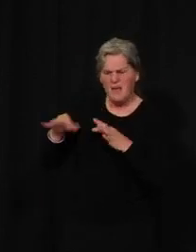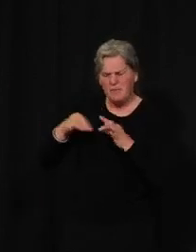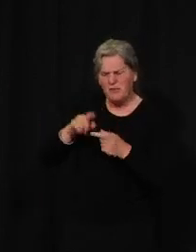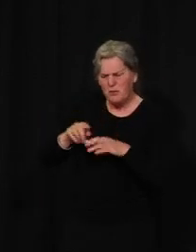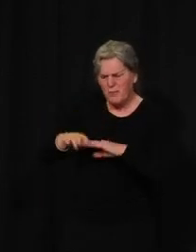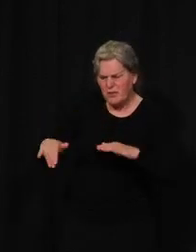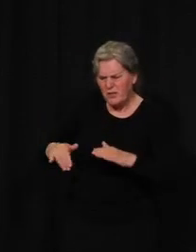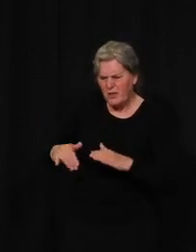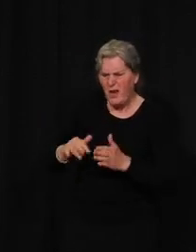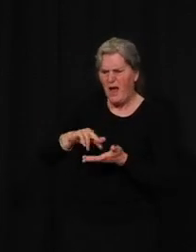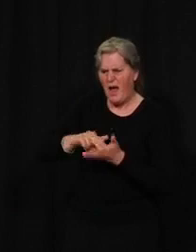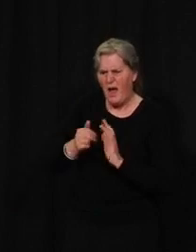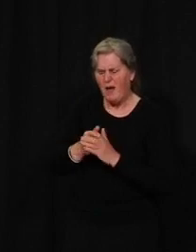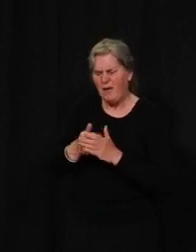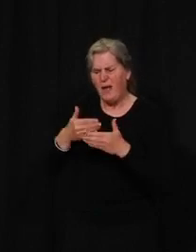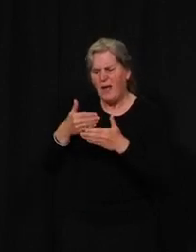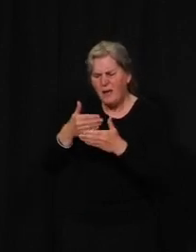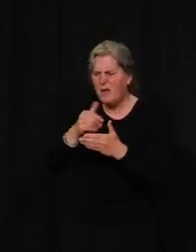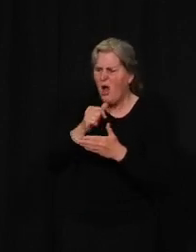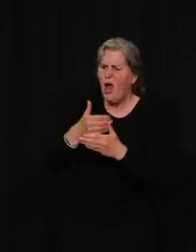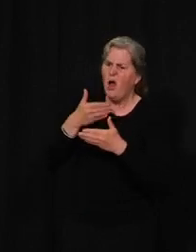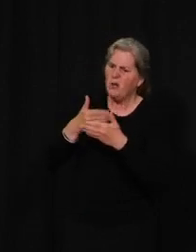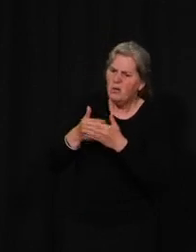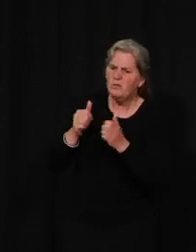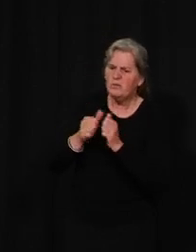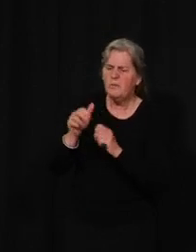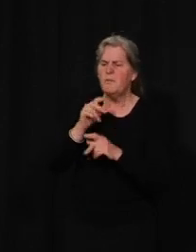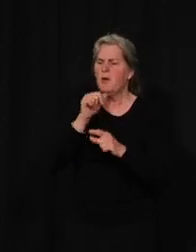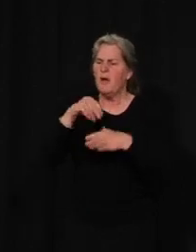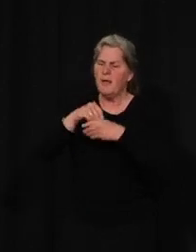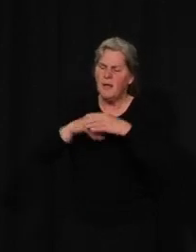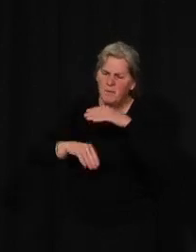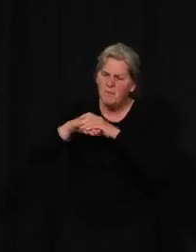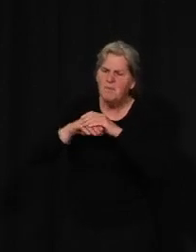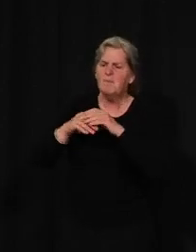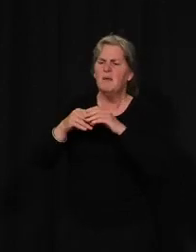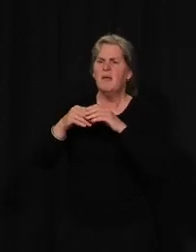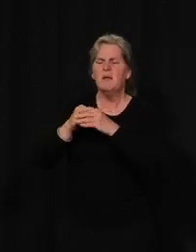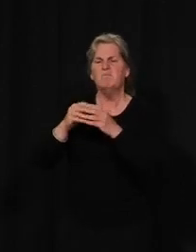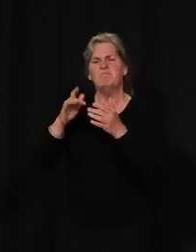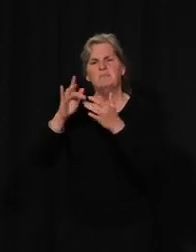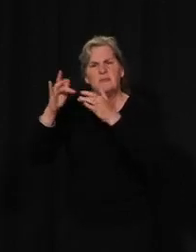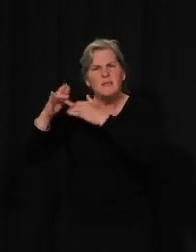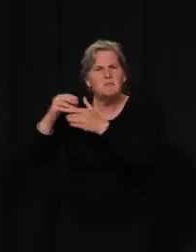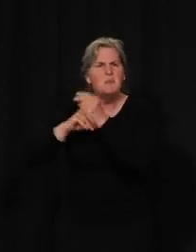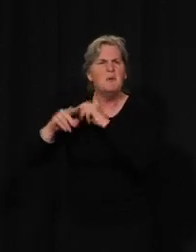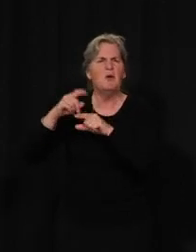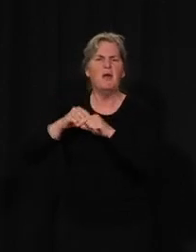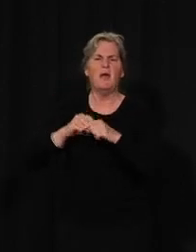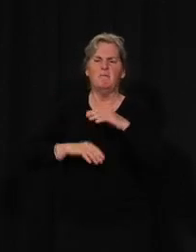their bubbles, why they need to stay in groups of ten or less. Her admonishments were not made